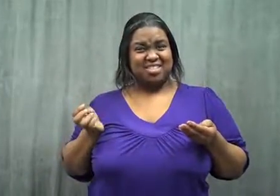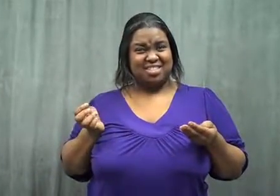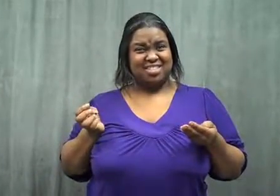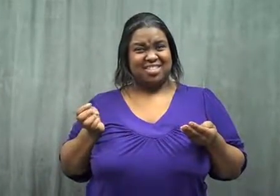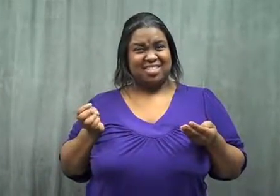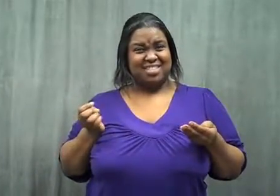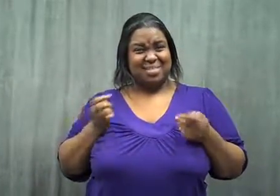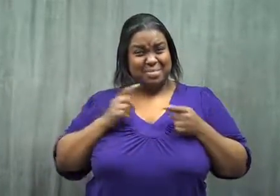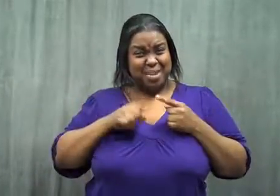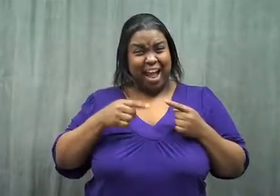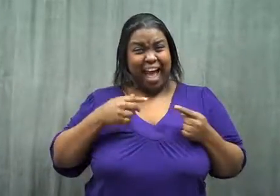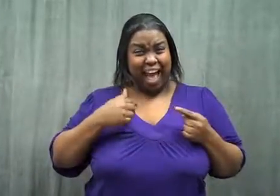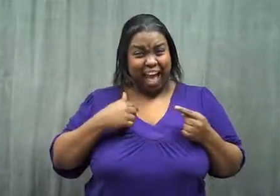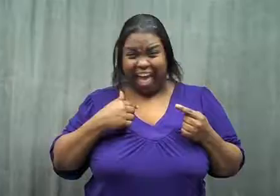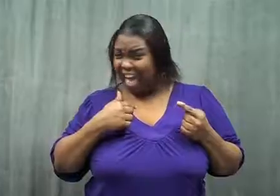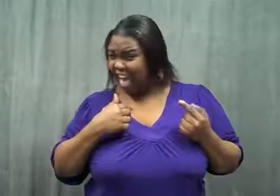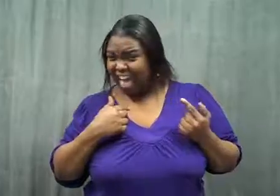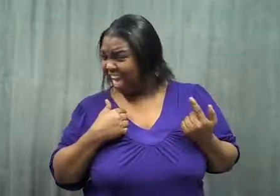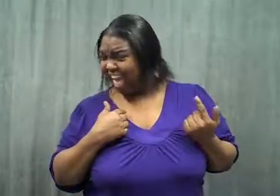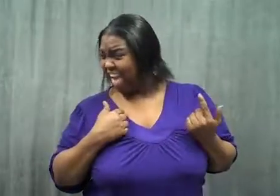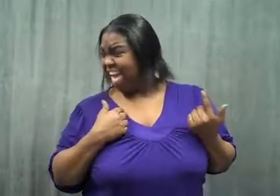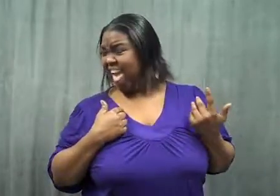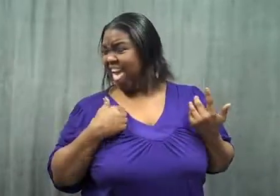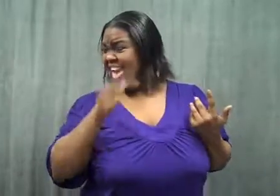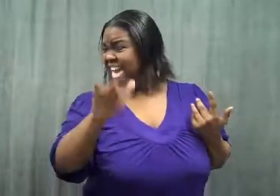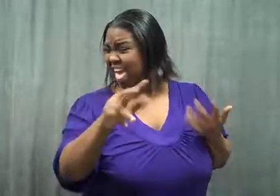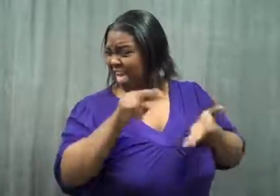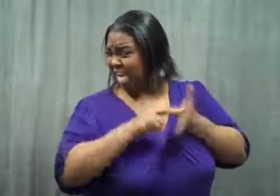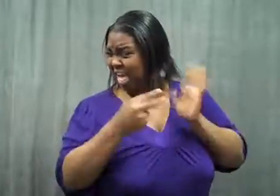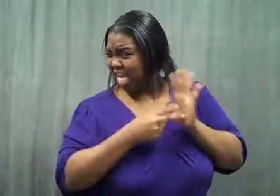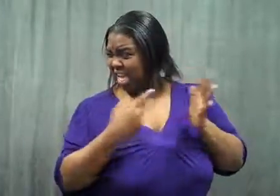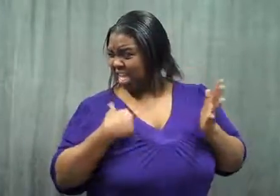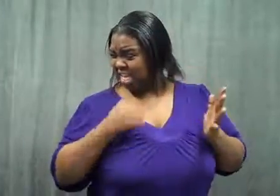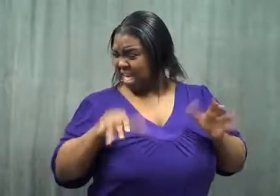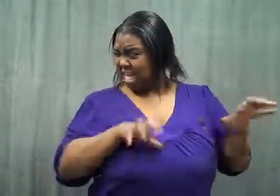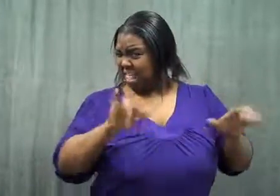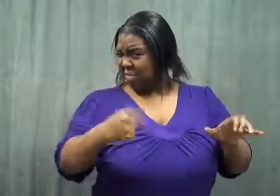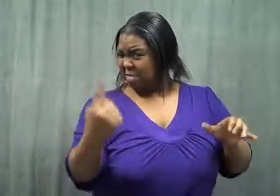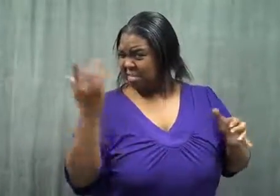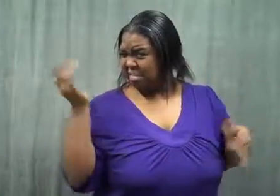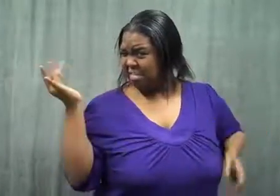I said, "Why do you think I act like one?"